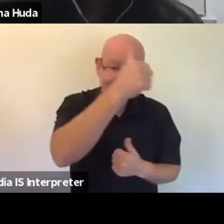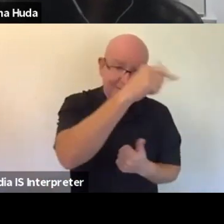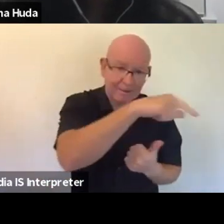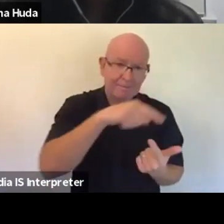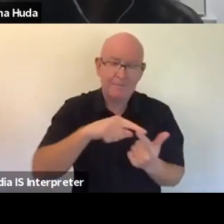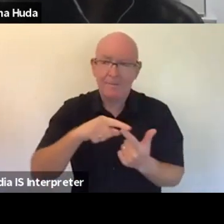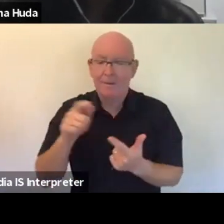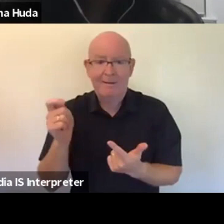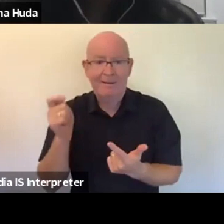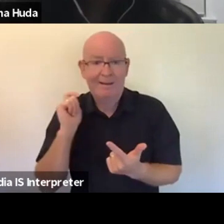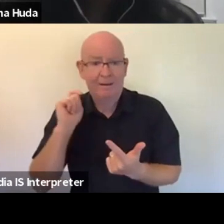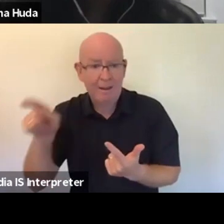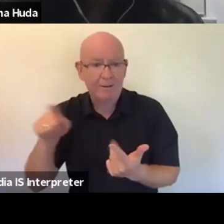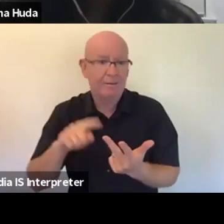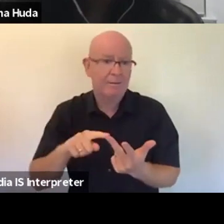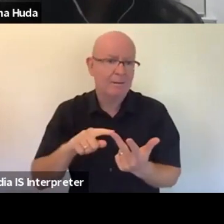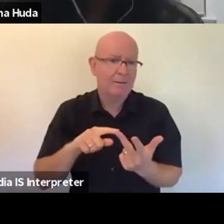And currently, he’s involved in coordination